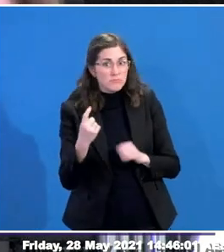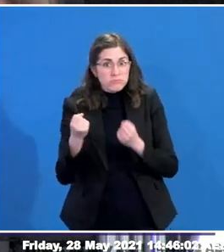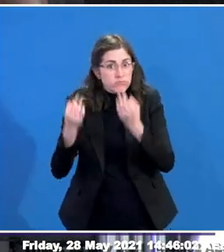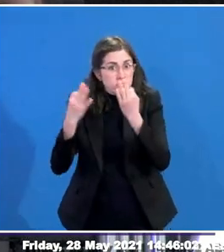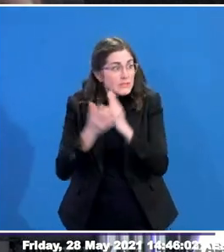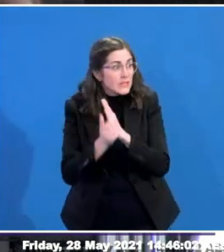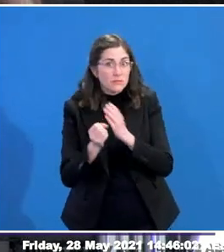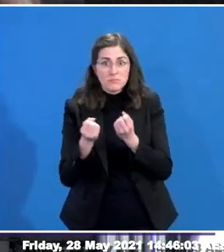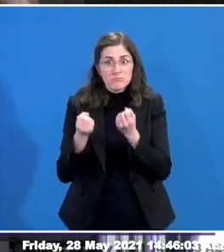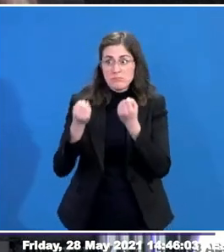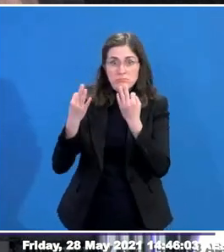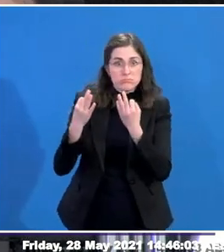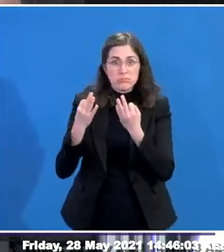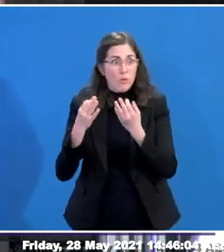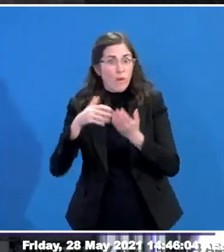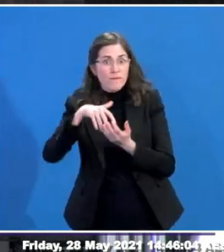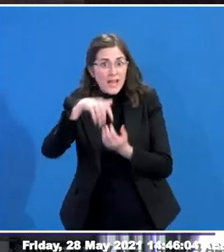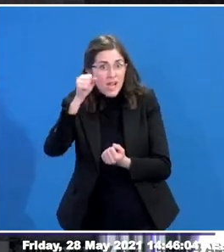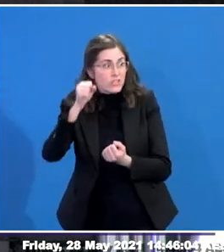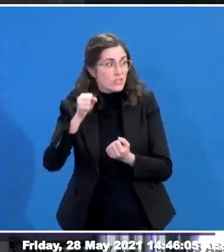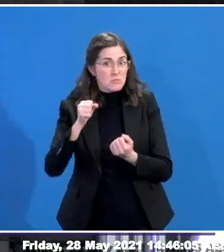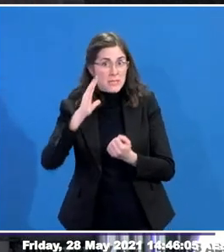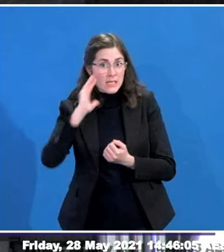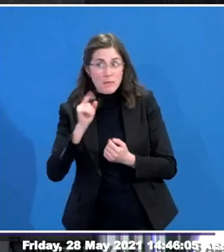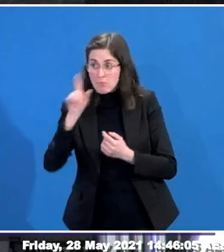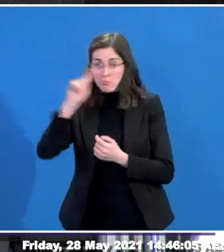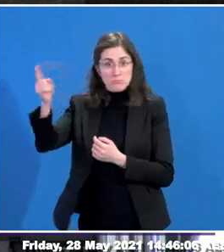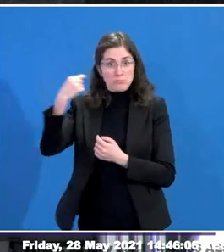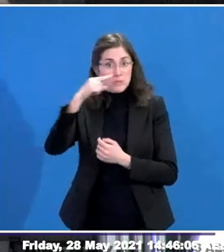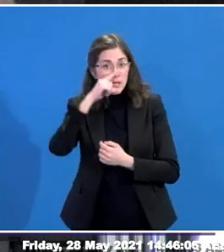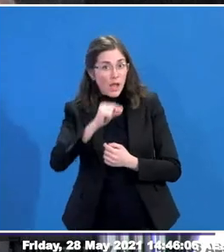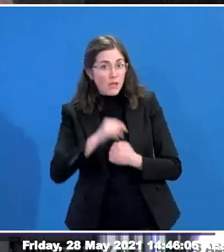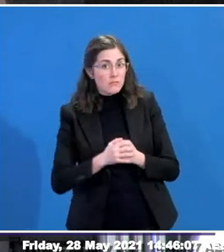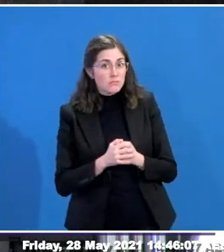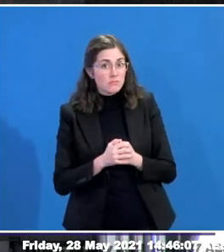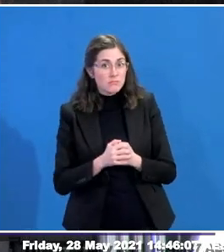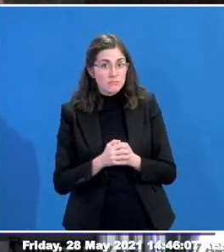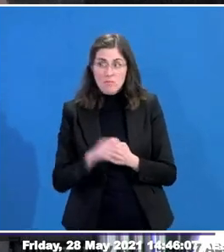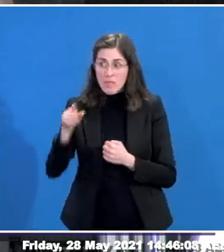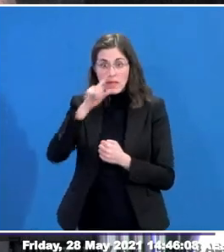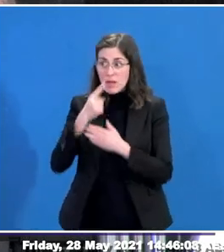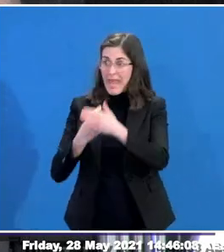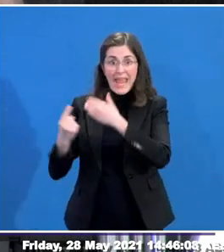provider, and they will be sufficient for your purposes to provide an independent investigation; is that right?